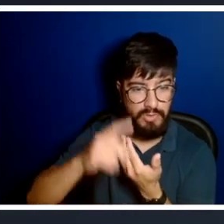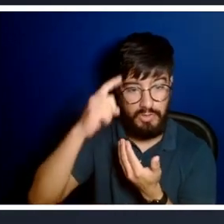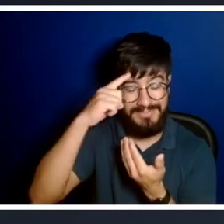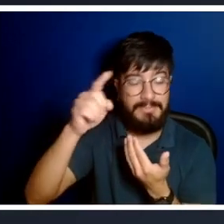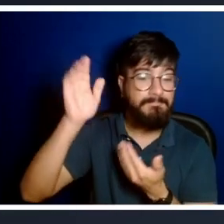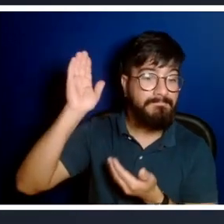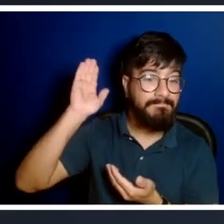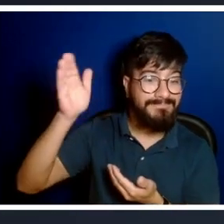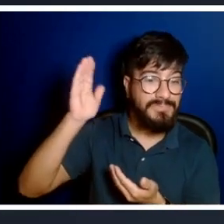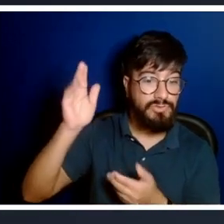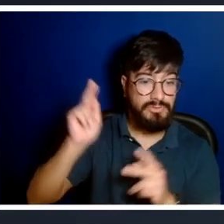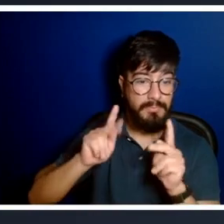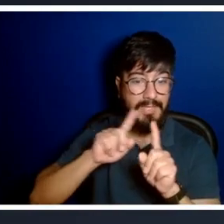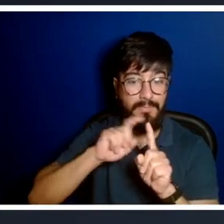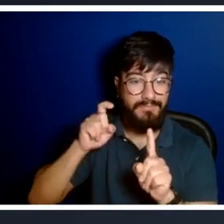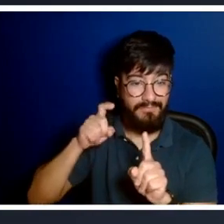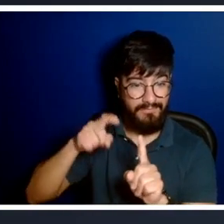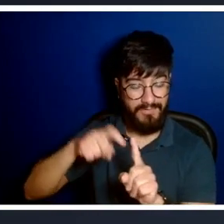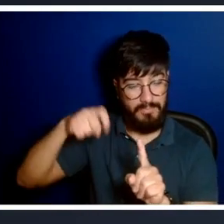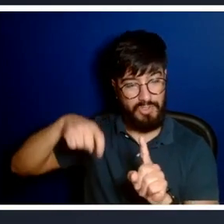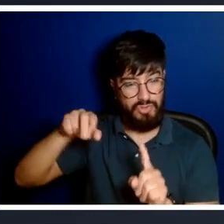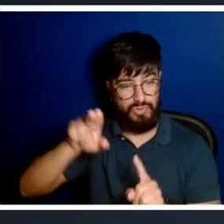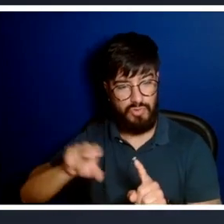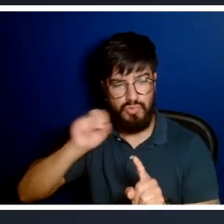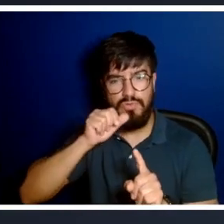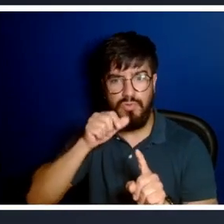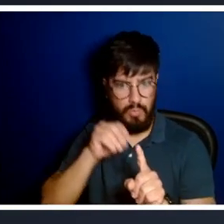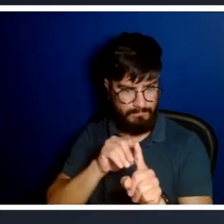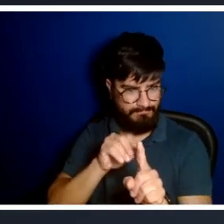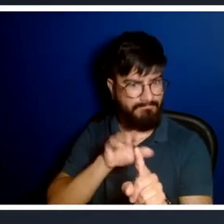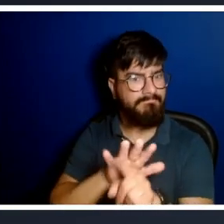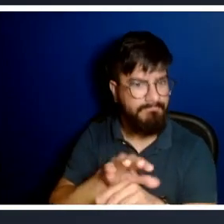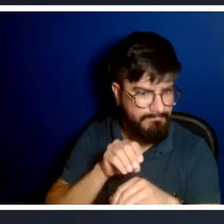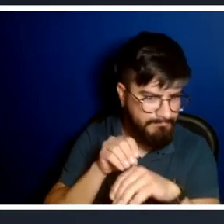history. Environmentalists and scientists feature prominently in these activities,